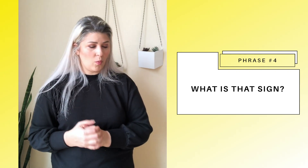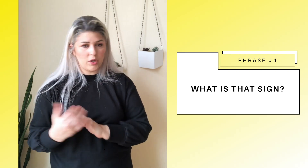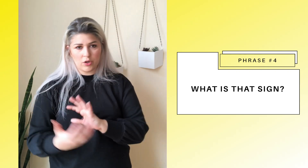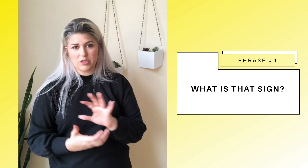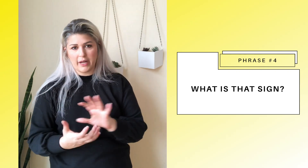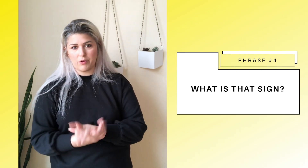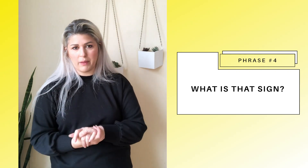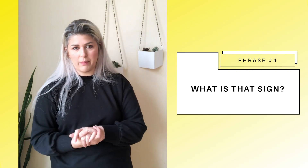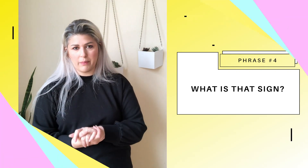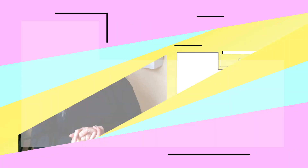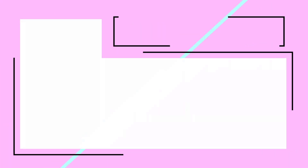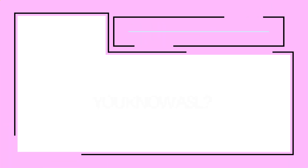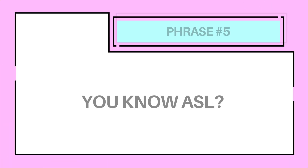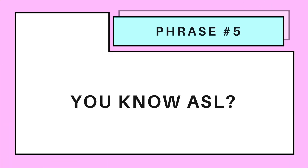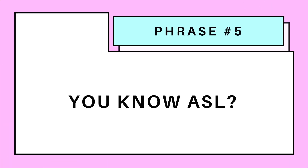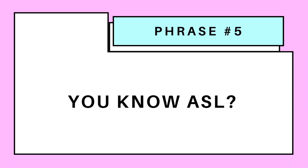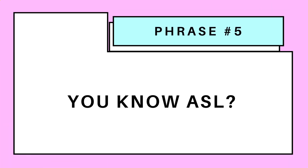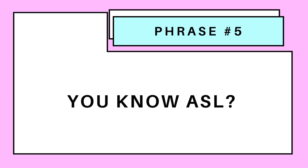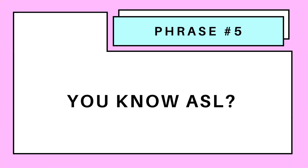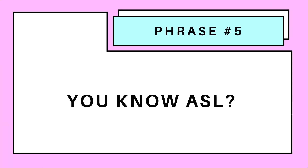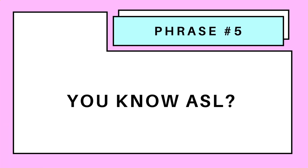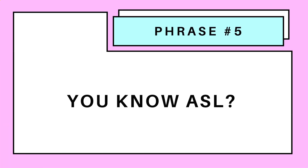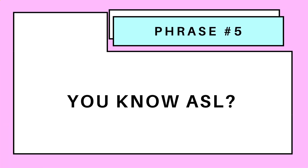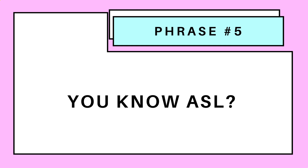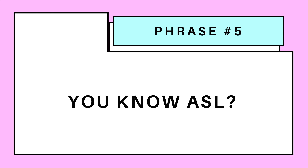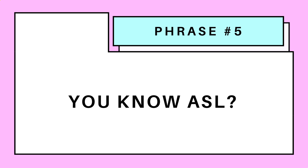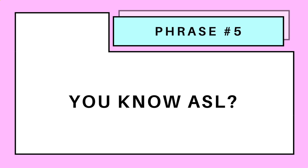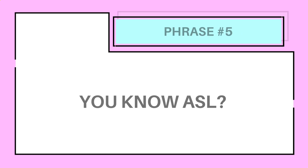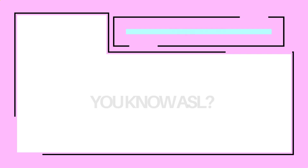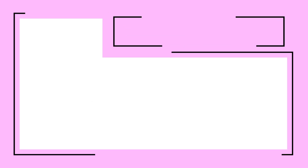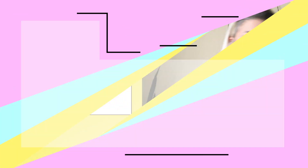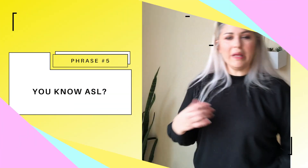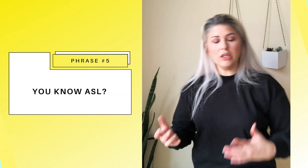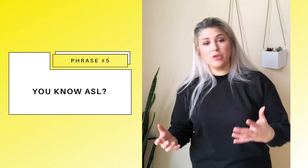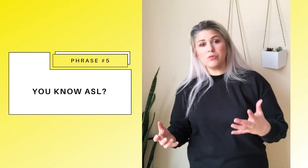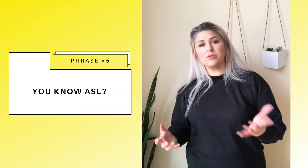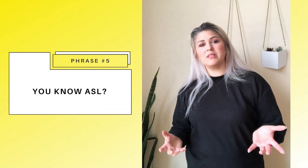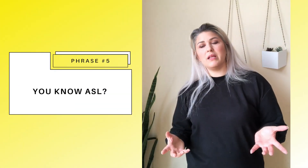when you're signing with people. Last one, when you see,